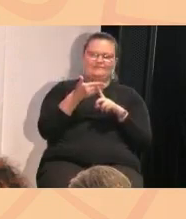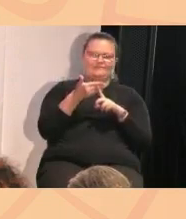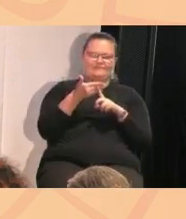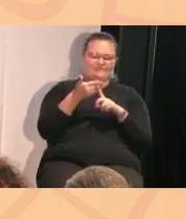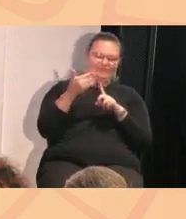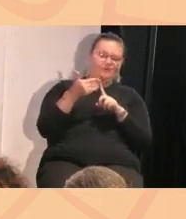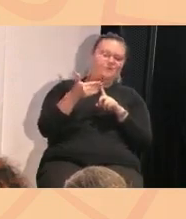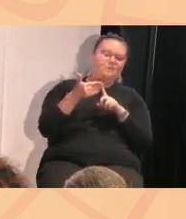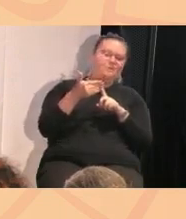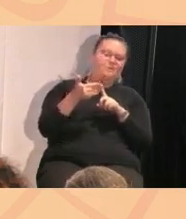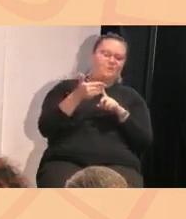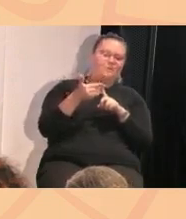I don't know.